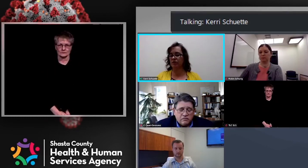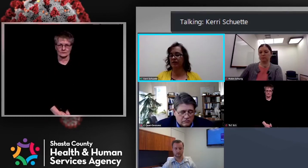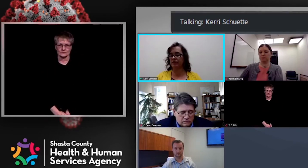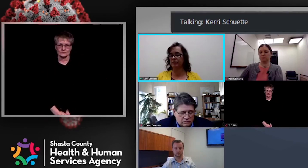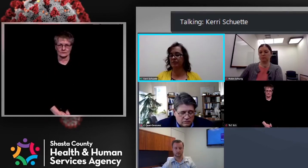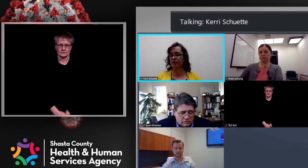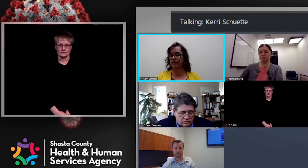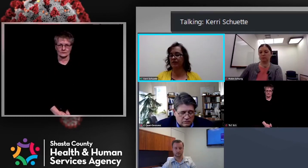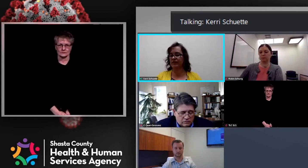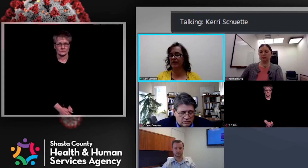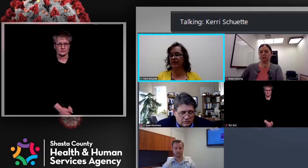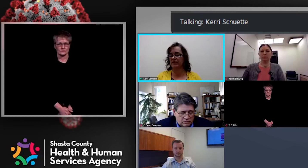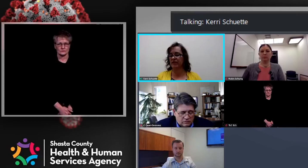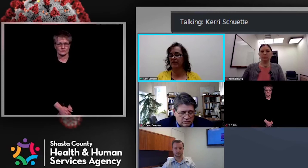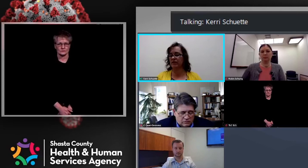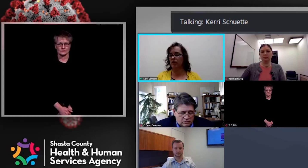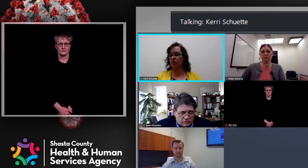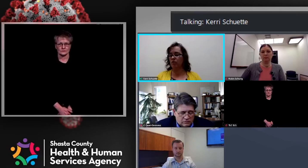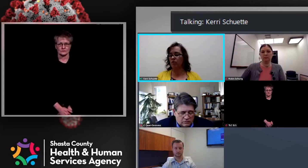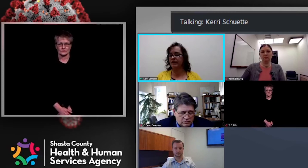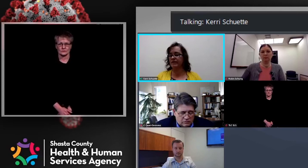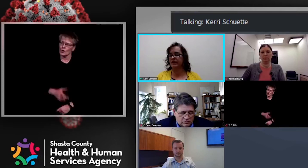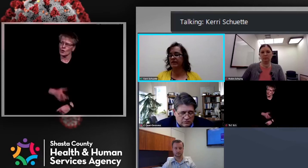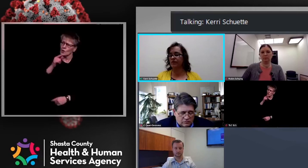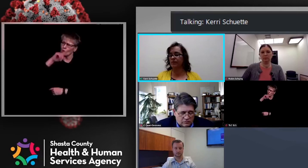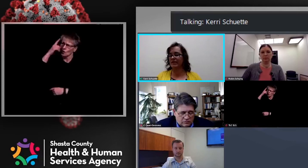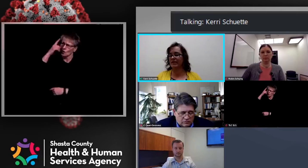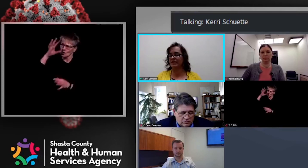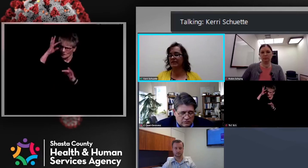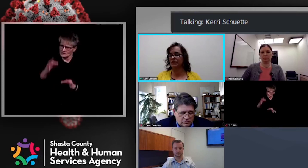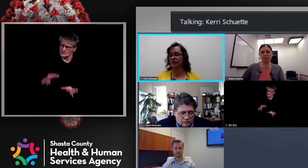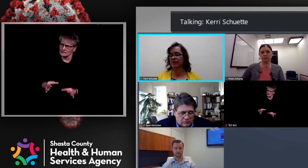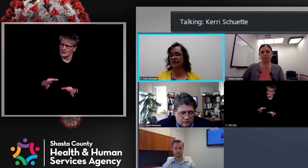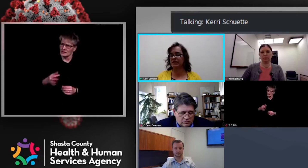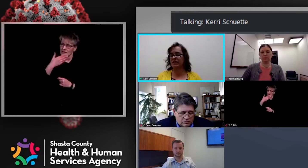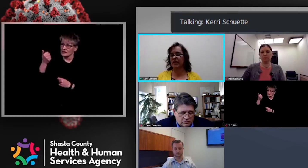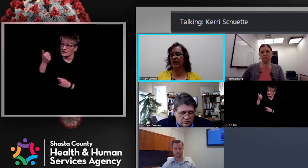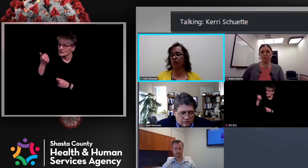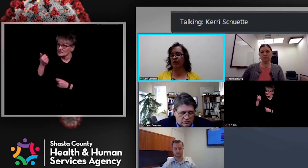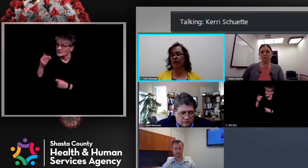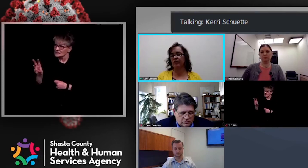olds are eligible for this vaccine? Where is the informed consent for the teen and where